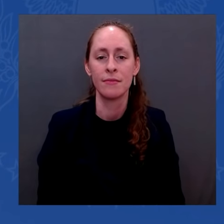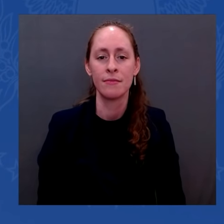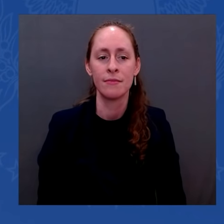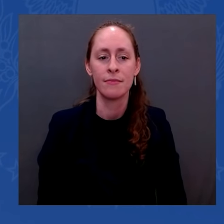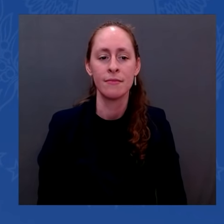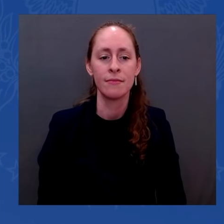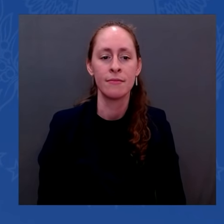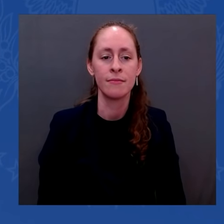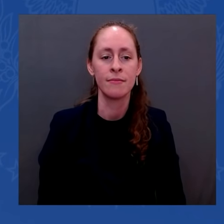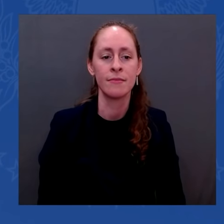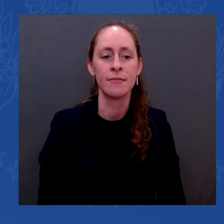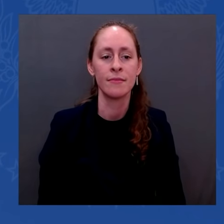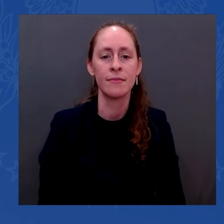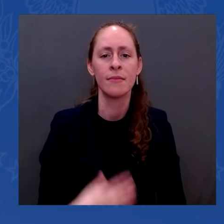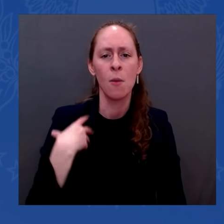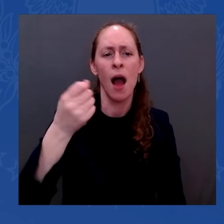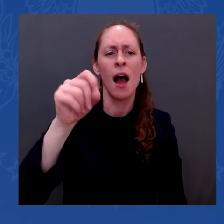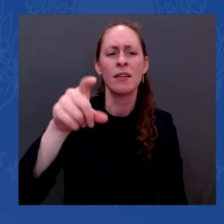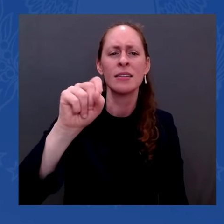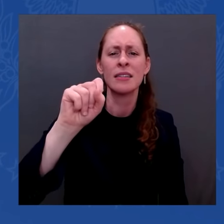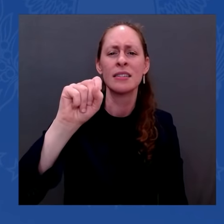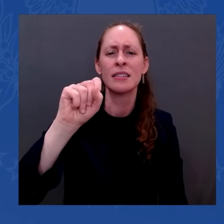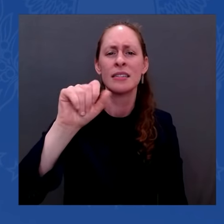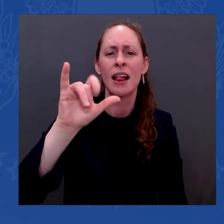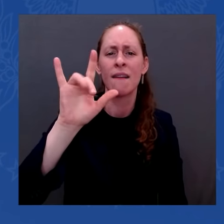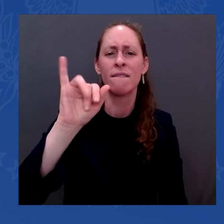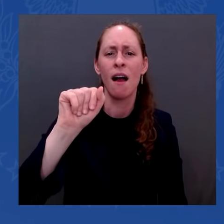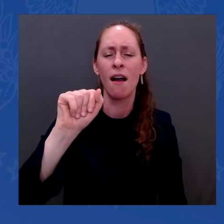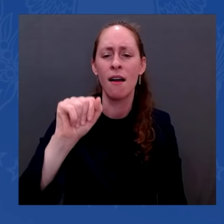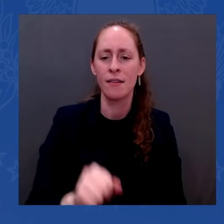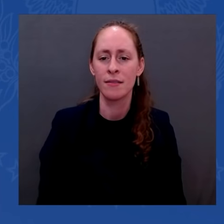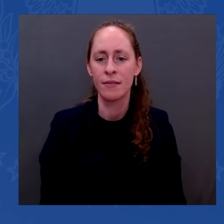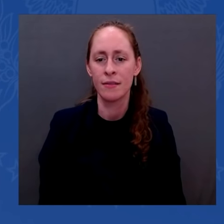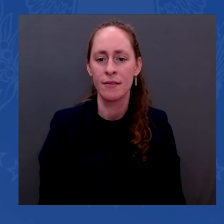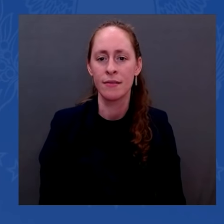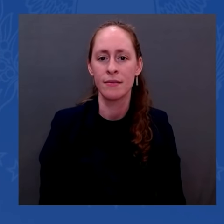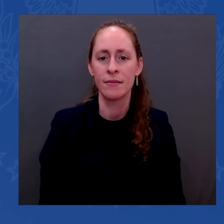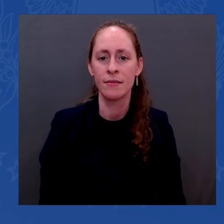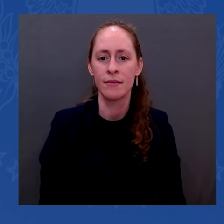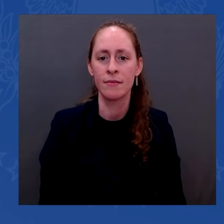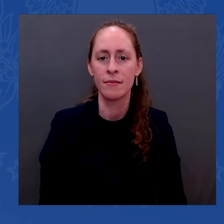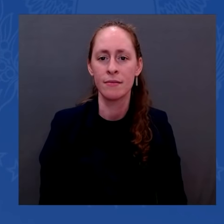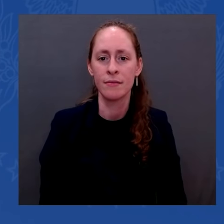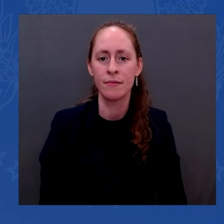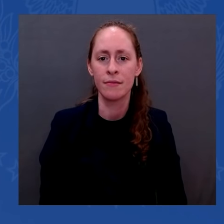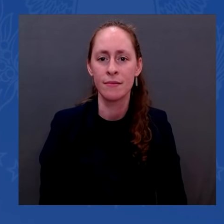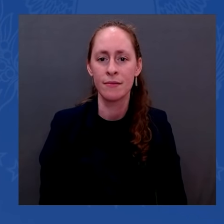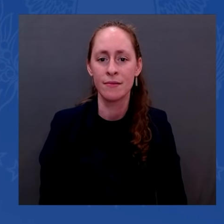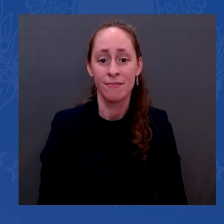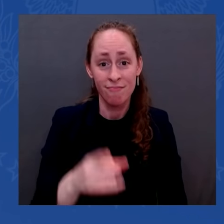Ms. Paz: I'm doing . The President: You're the Executive Director of the -- of the operation.